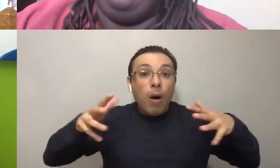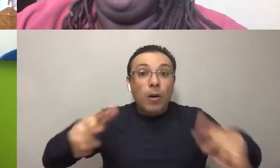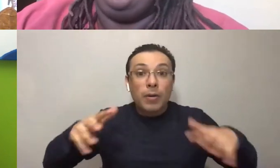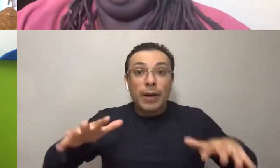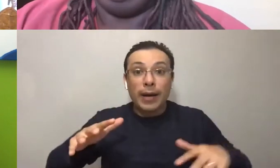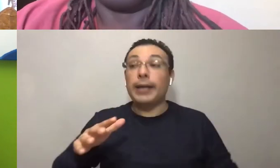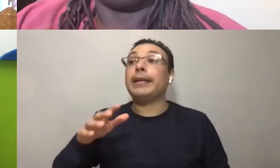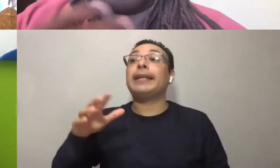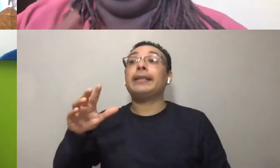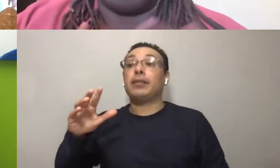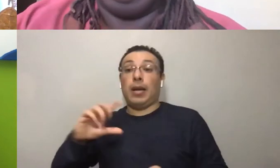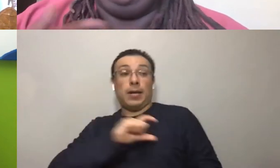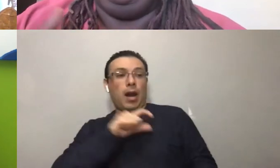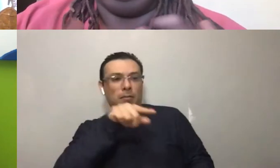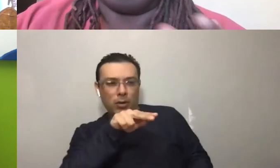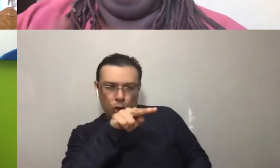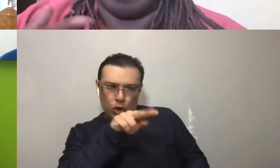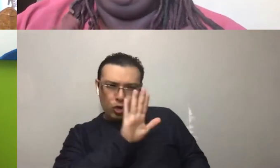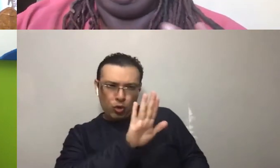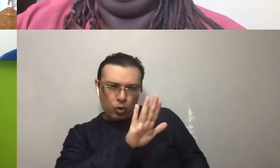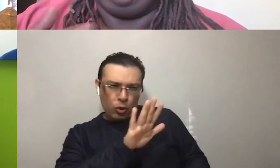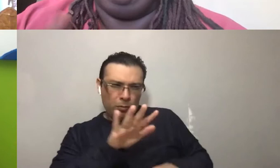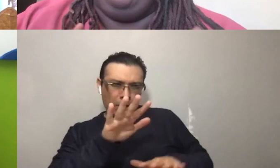and so it’s all intersectional, it is all very much so intertwined.